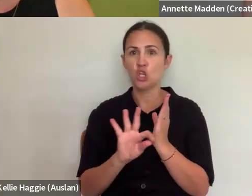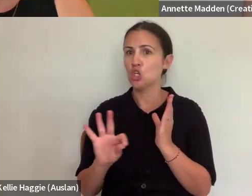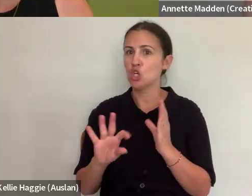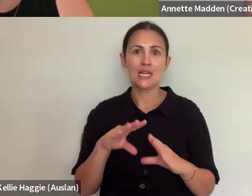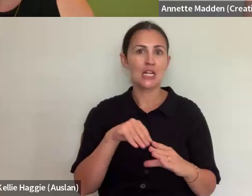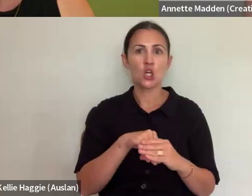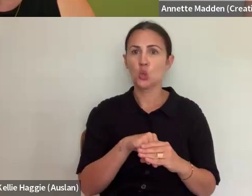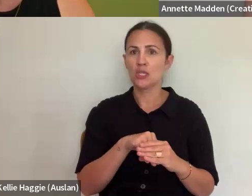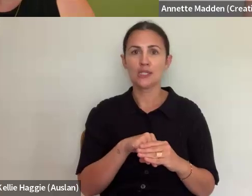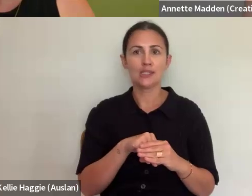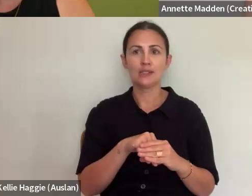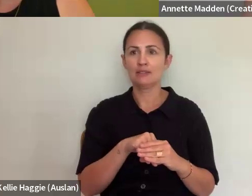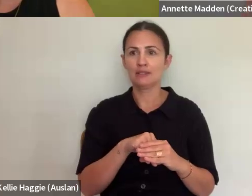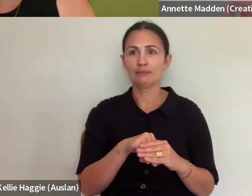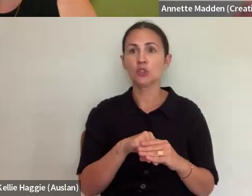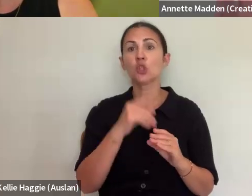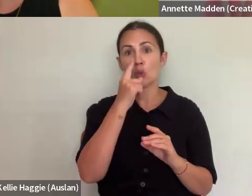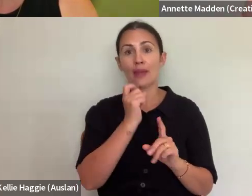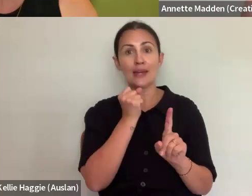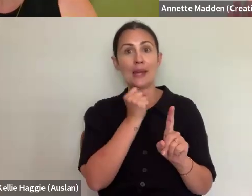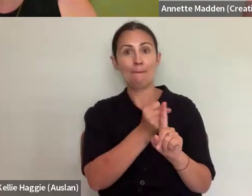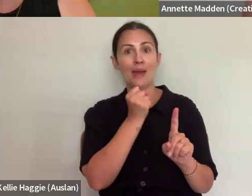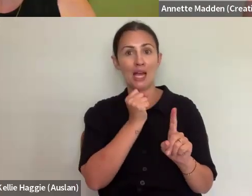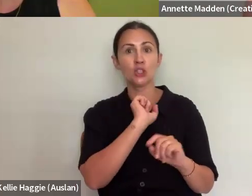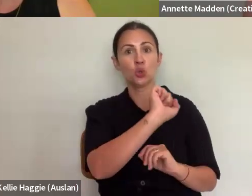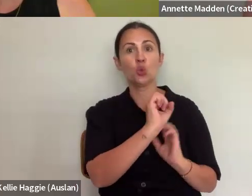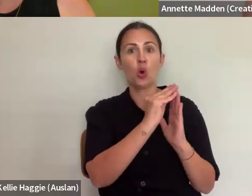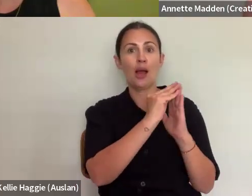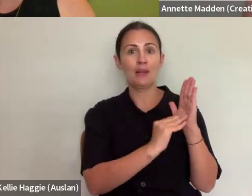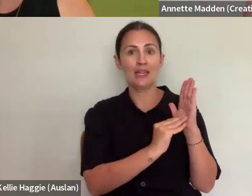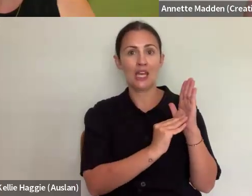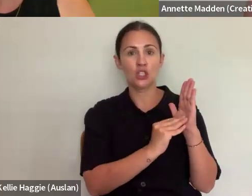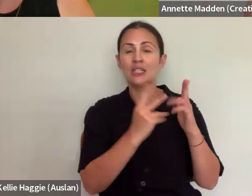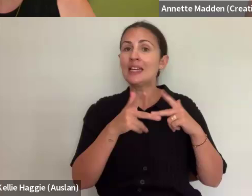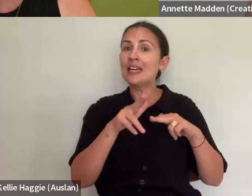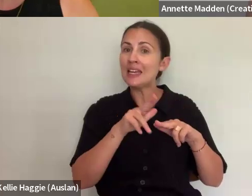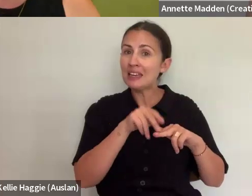It's worth us touching on, Hannah, that there are some exclusions relative to other